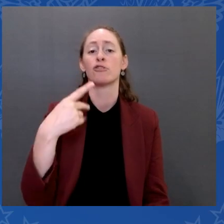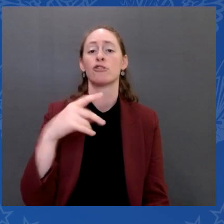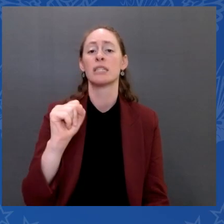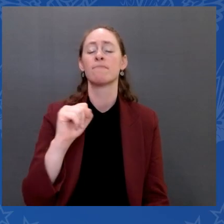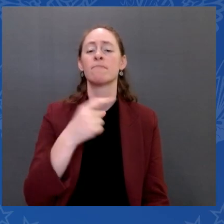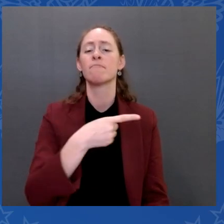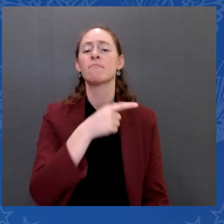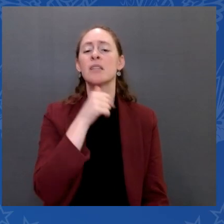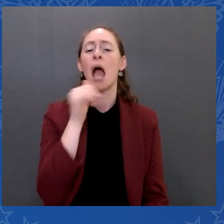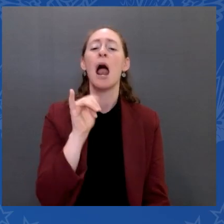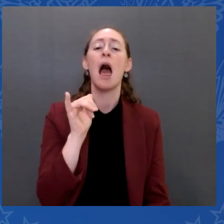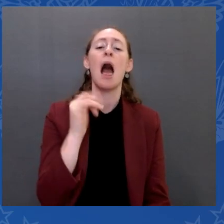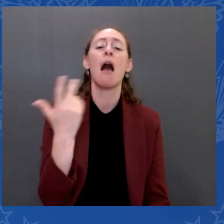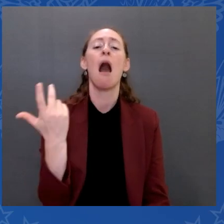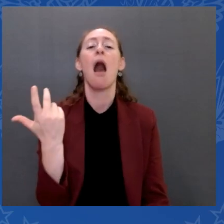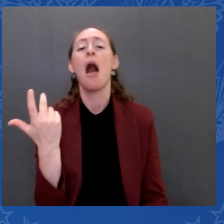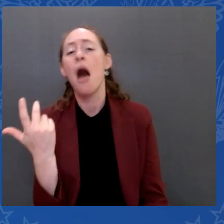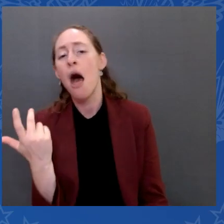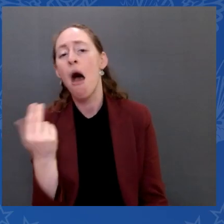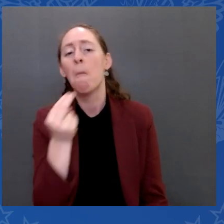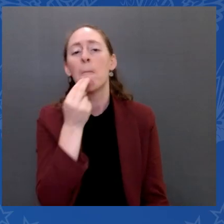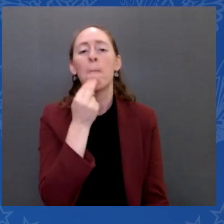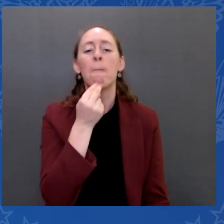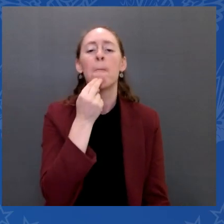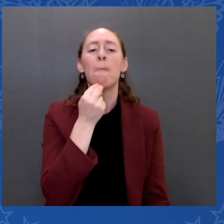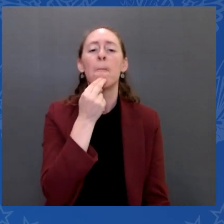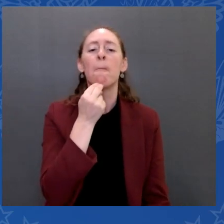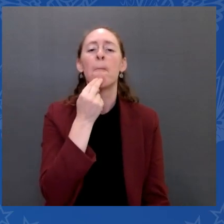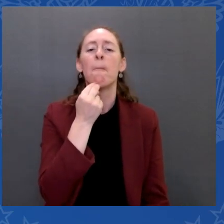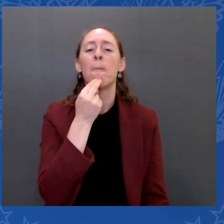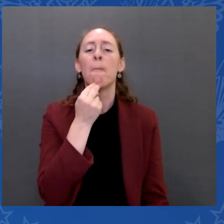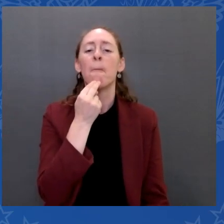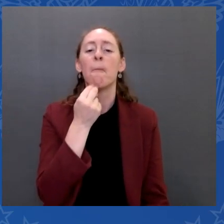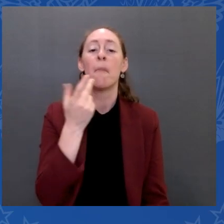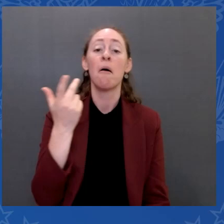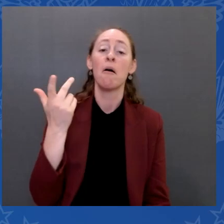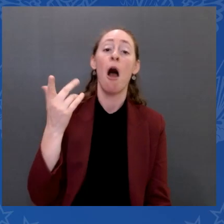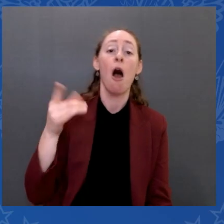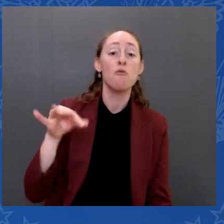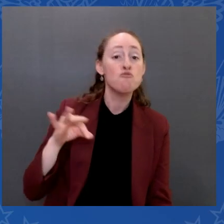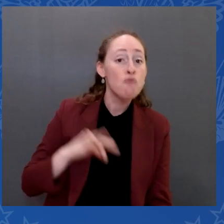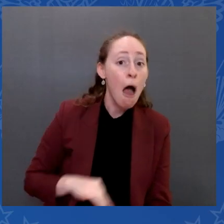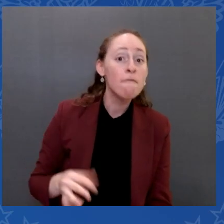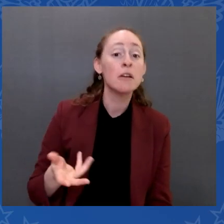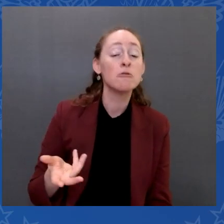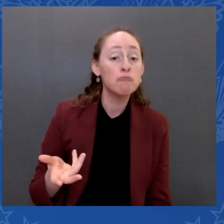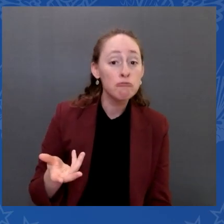or so they have more cash for stock buybacks or to pad their bottom line or to invest in other countries.